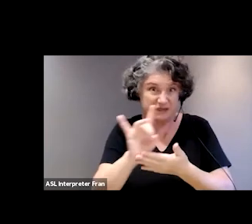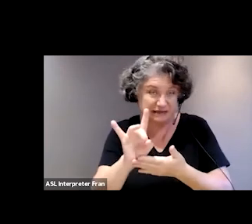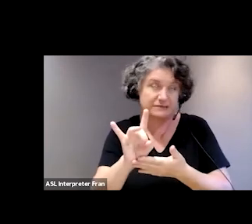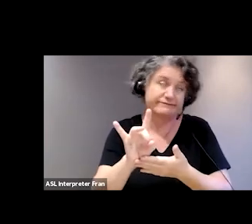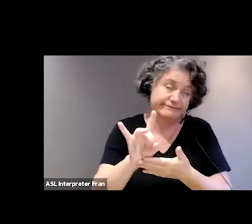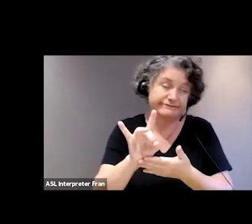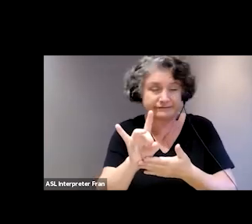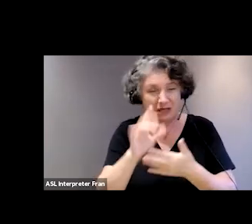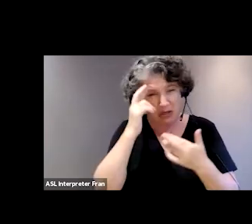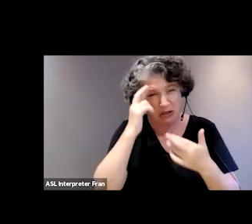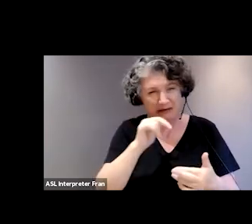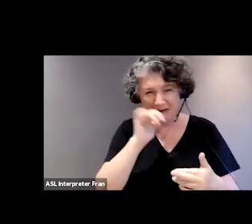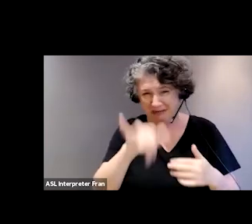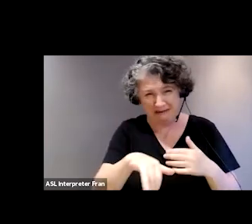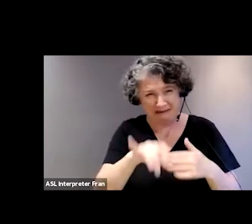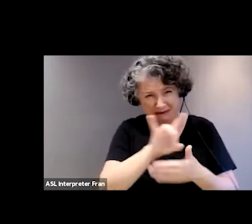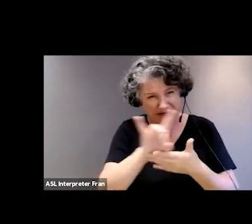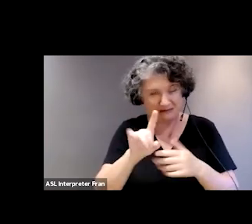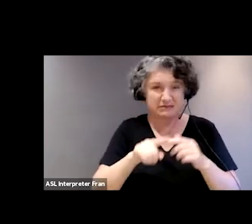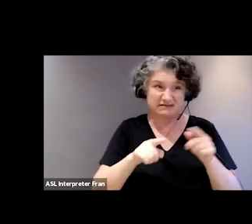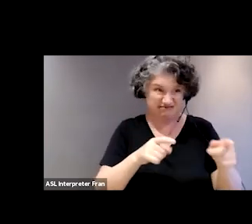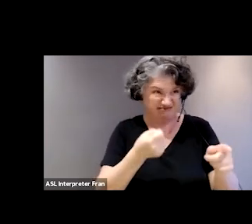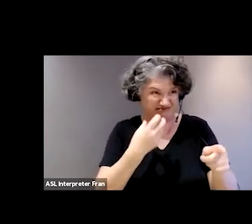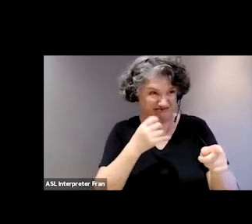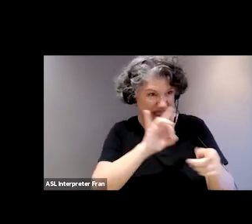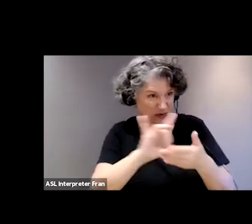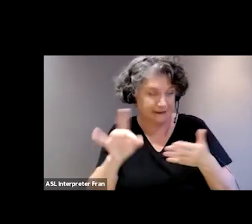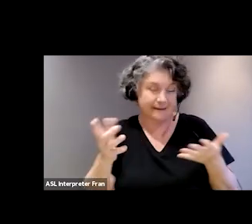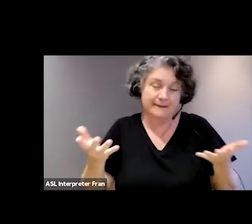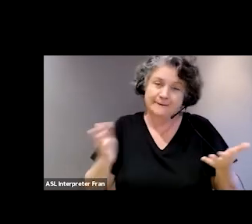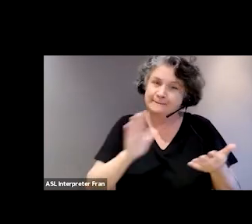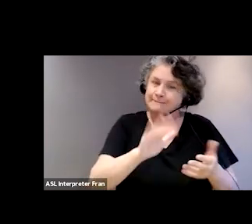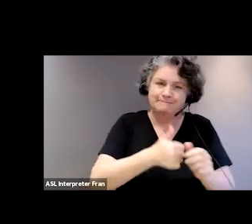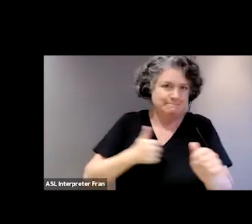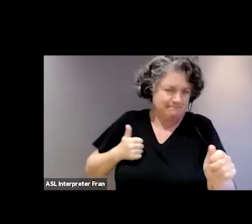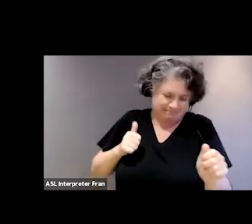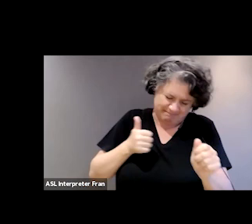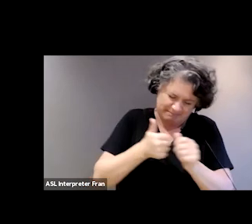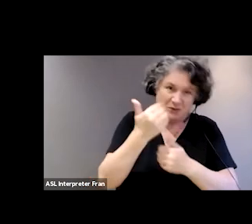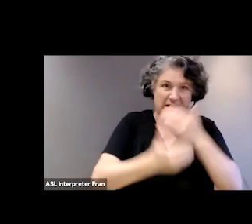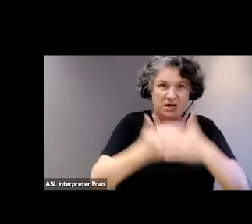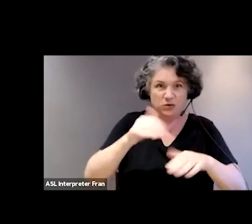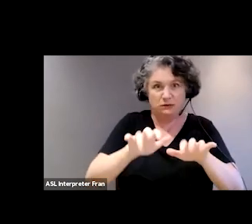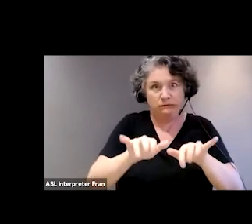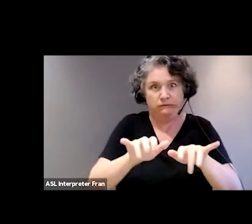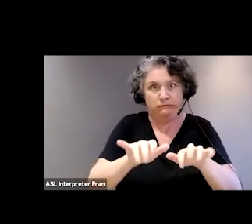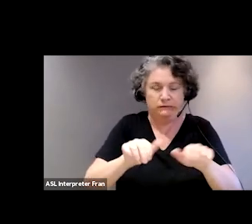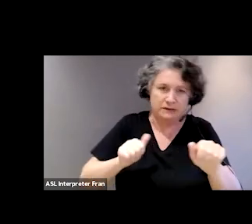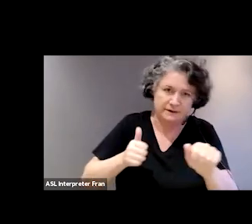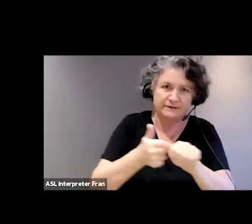in Ontario that is just dose one and just that they order the title to say dose